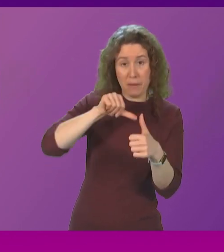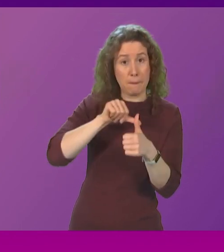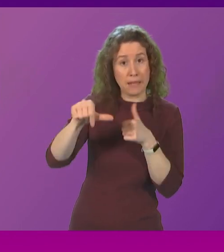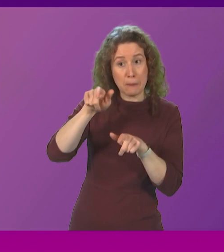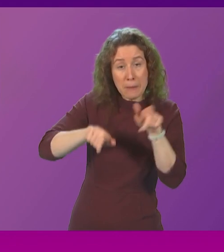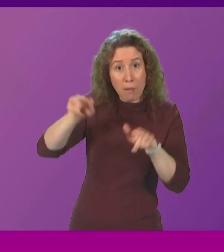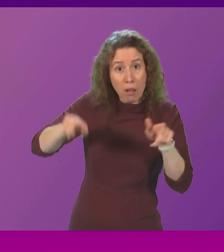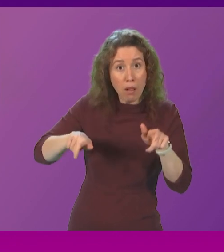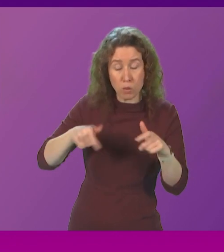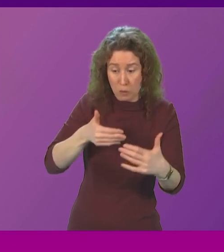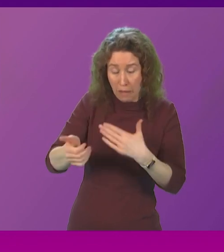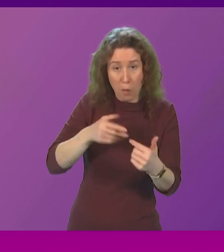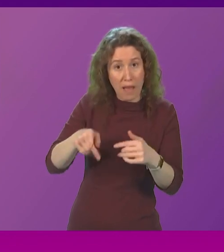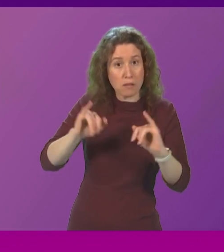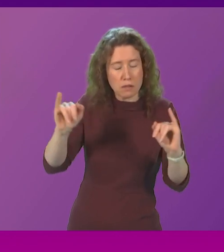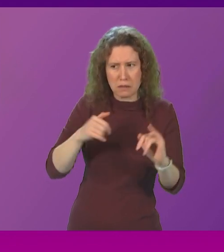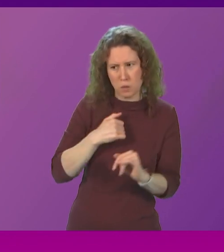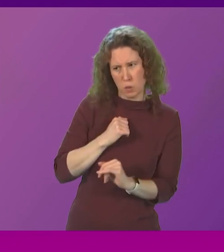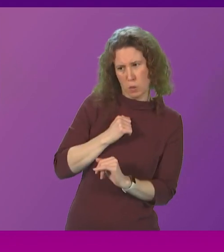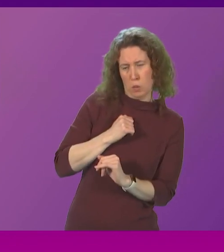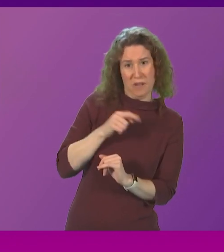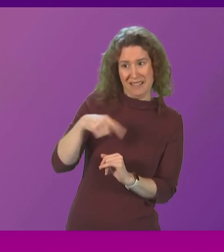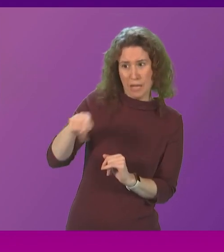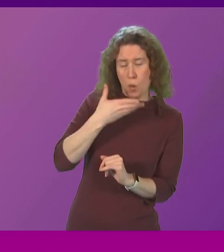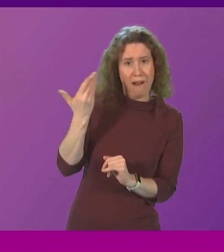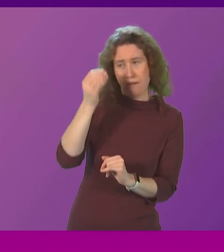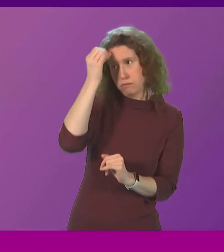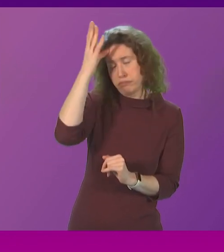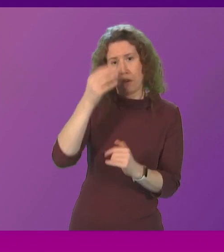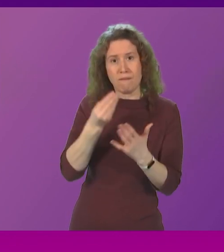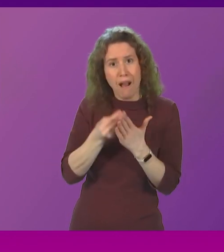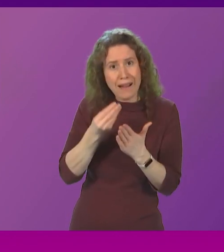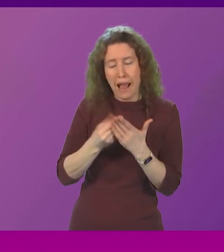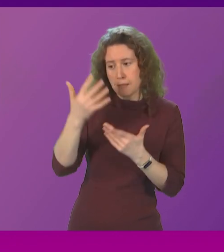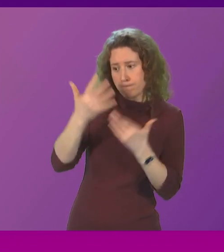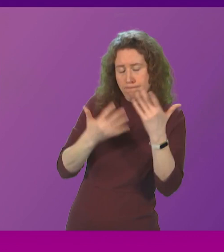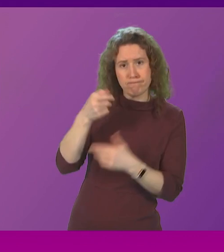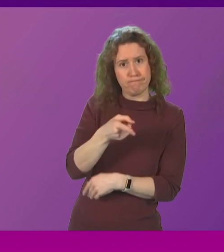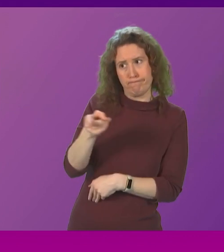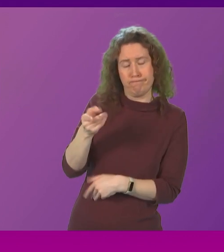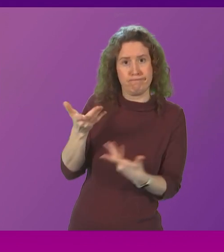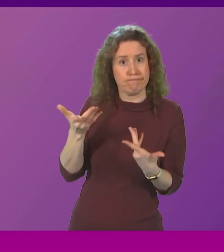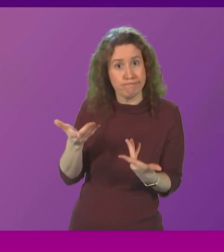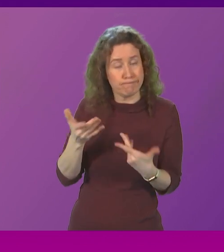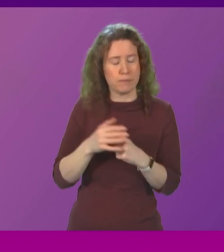that? There is a concerning lack of numeracy skills within this group.”